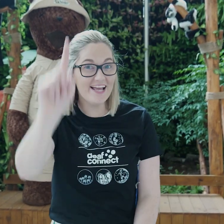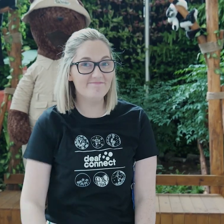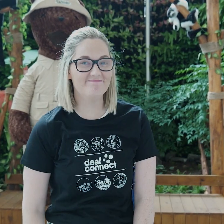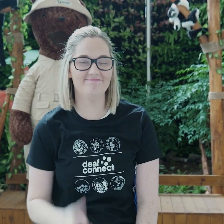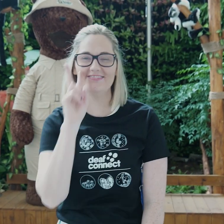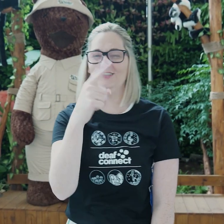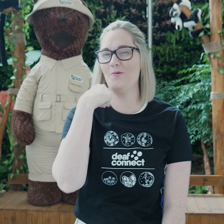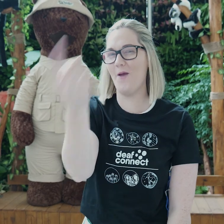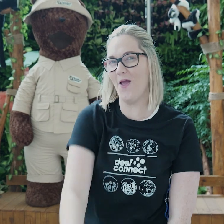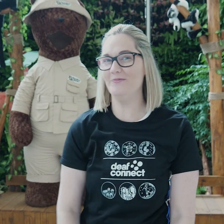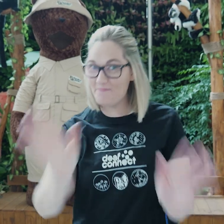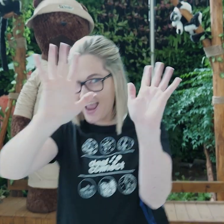That's it for today. See you tomorrow. Bye.